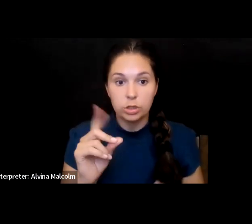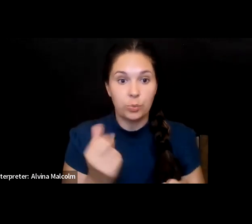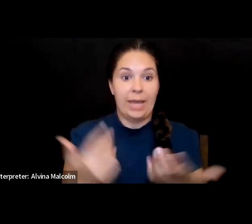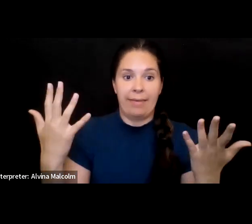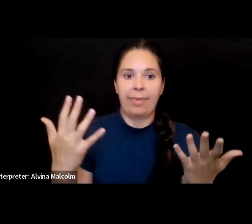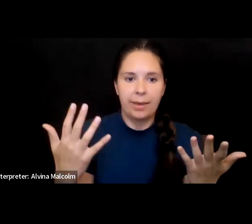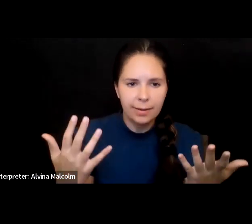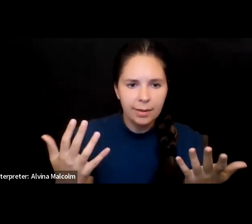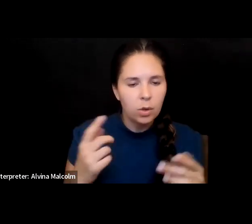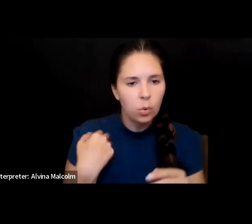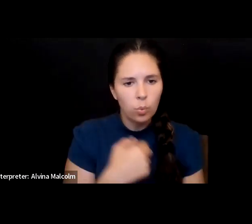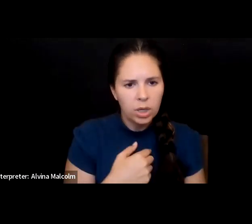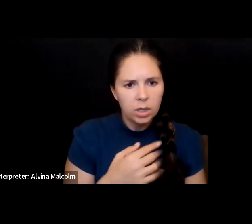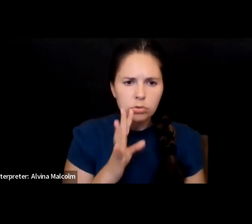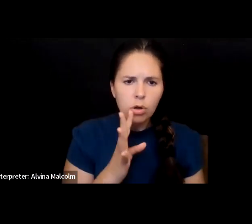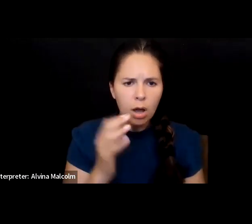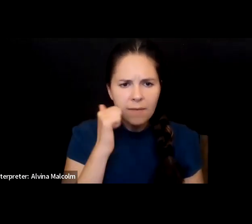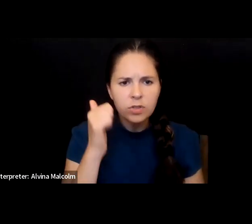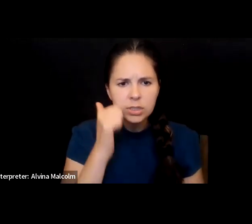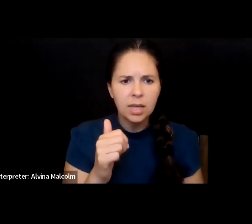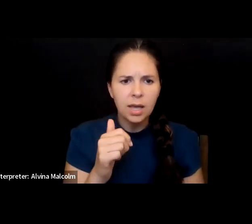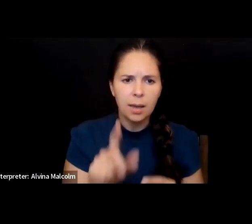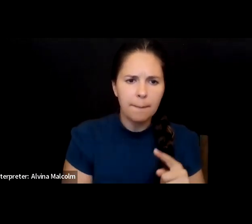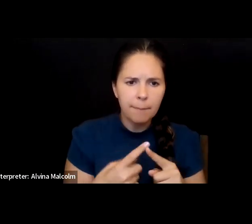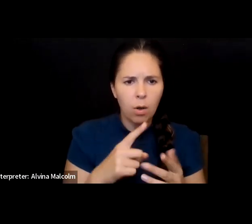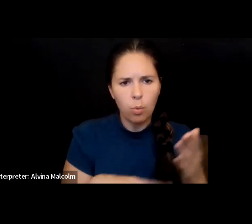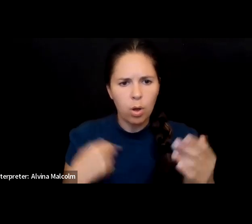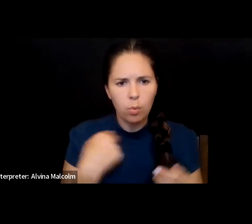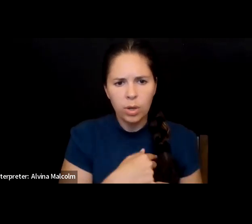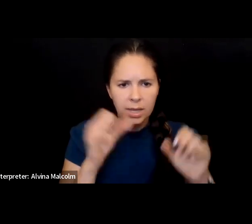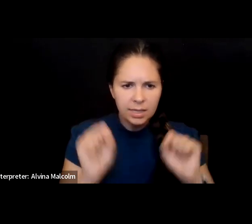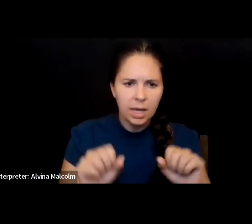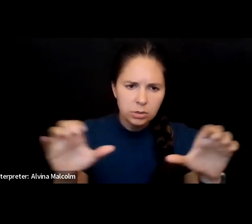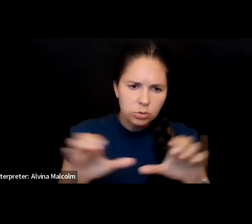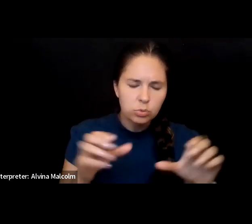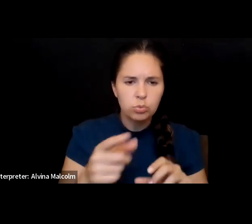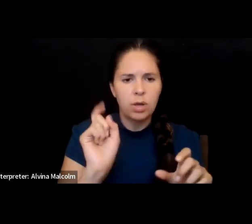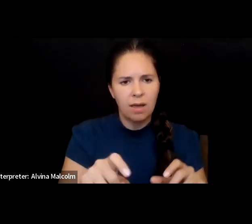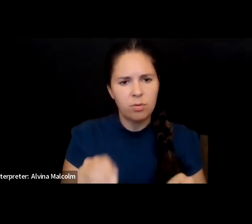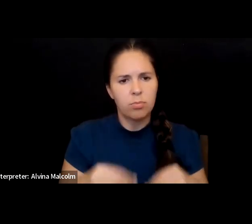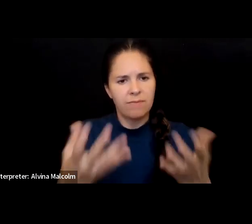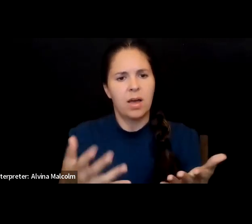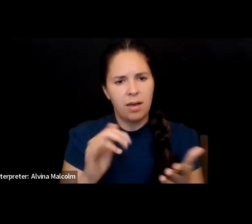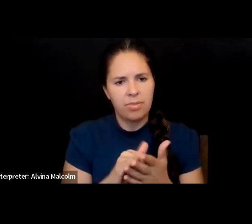know what they do before you do that, and we don't -- I don't say they'll do